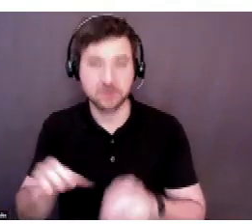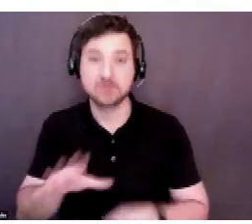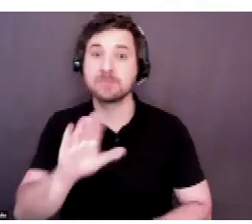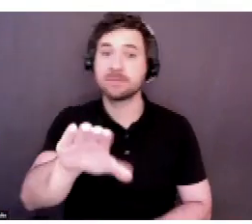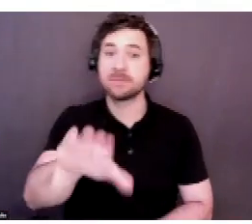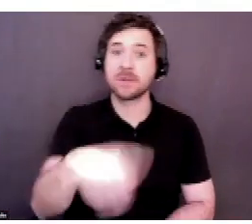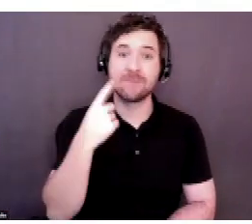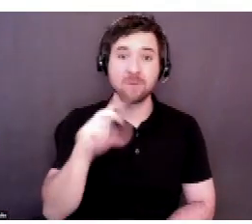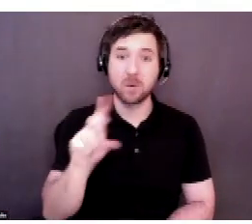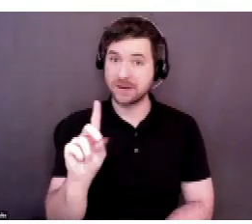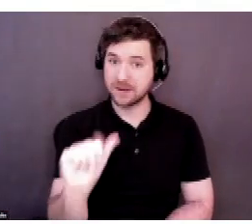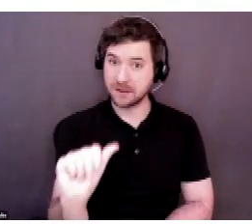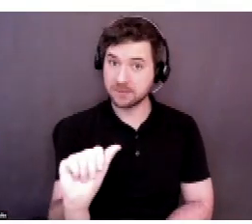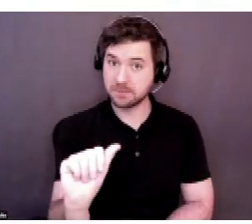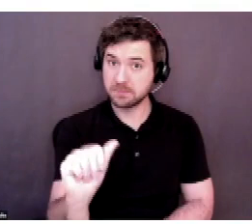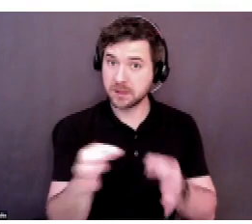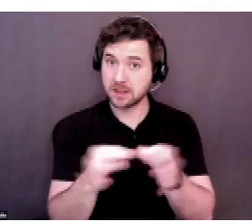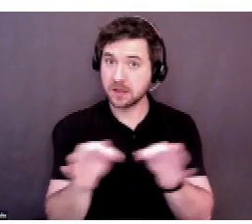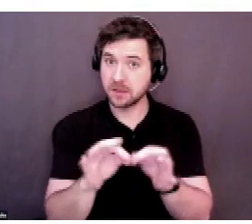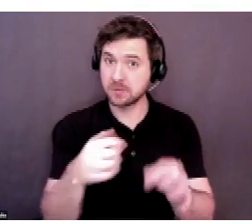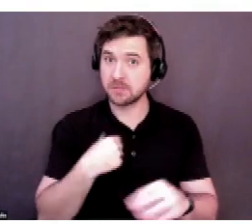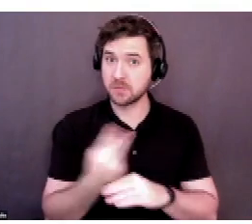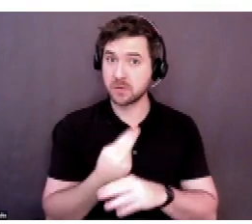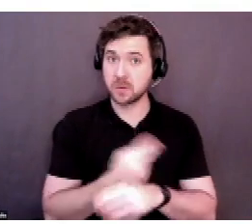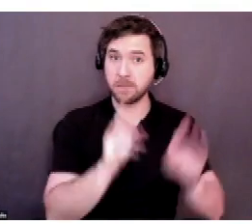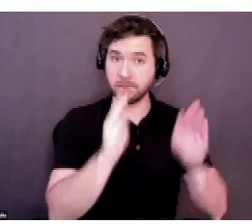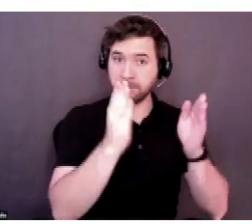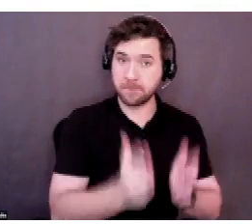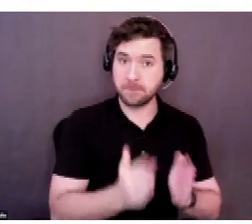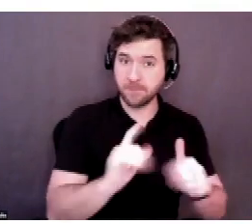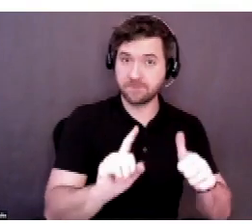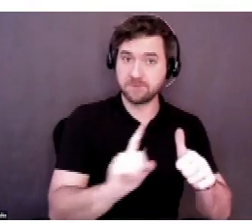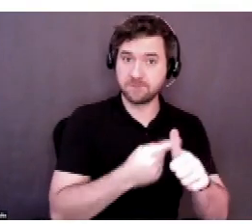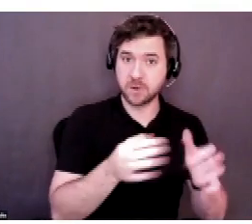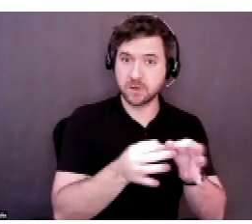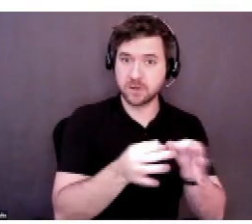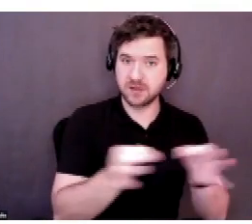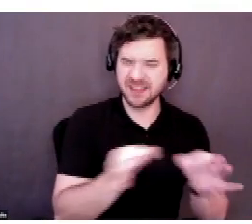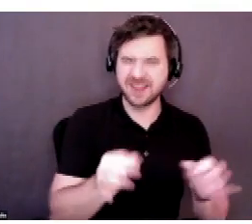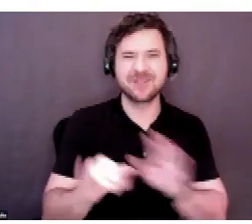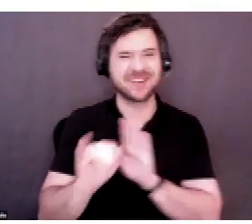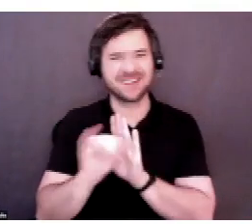first and person first language interchangeably. In this presentation,